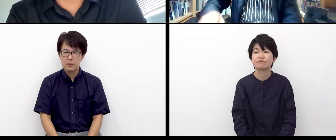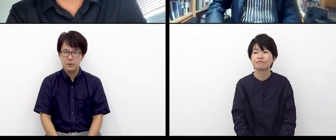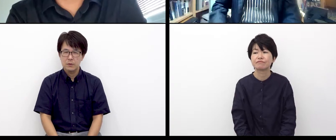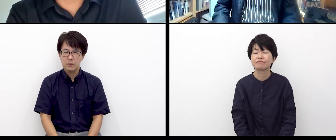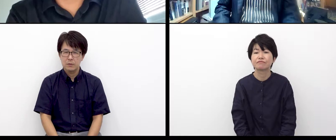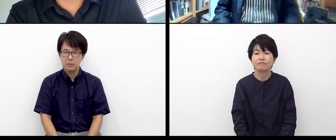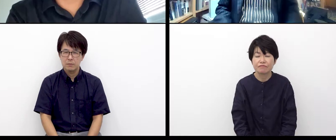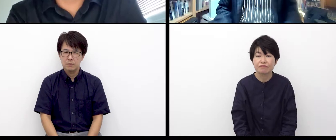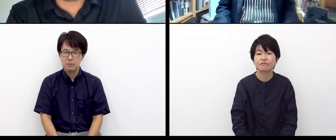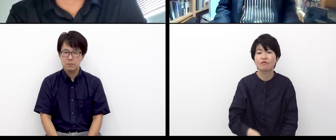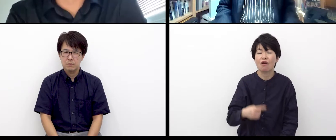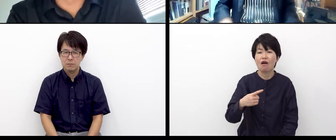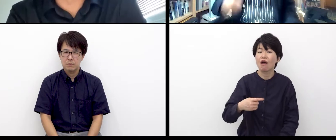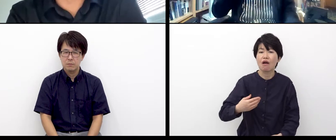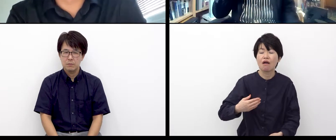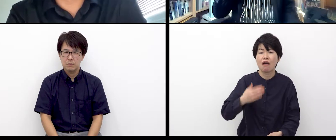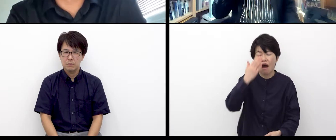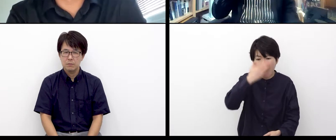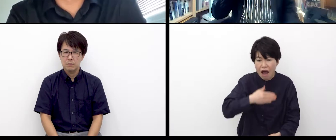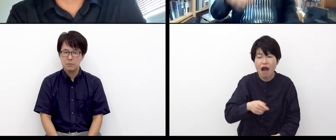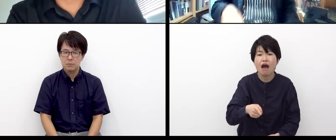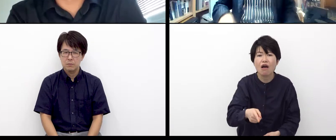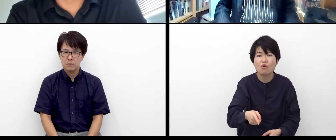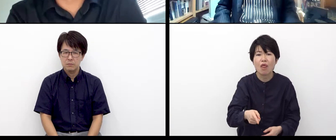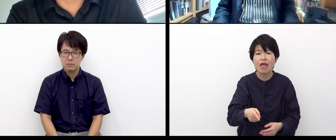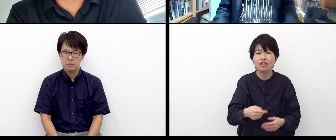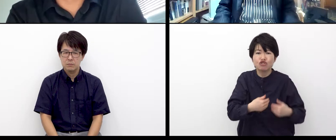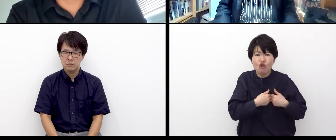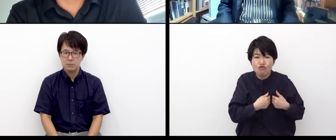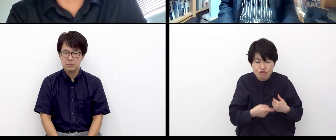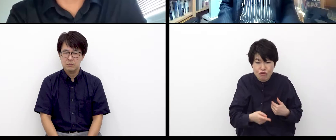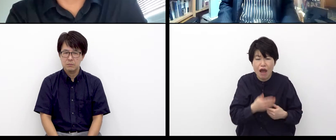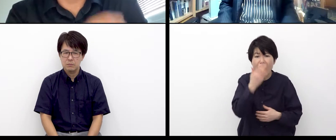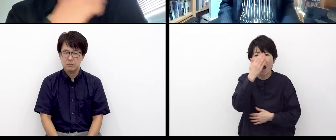and I often step on it accidentally.